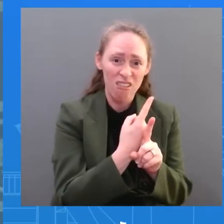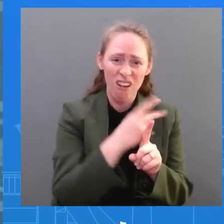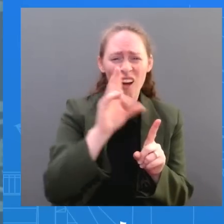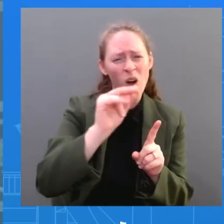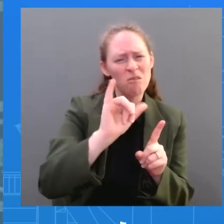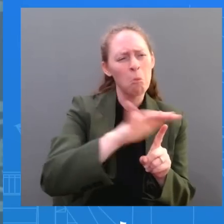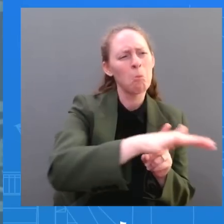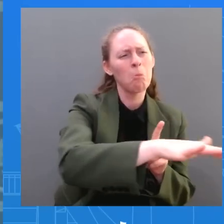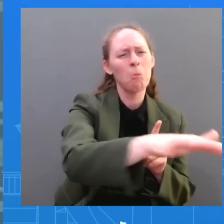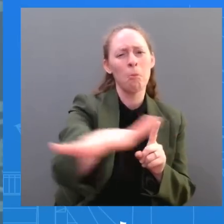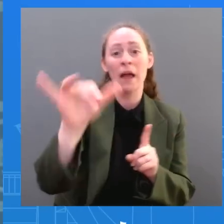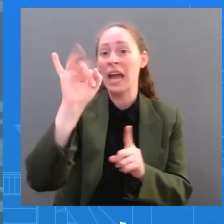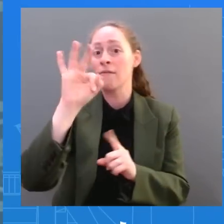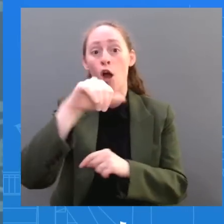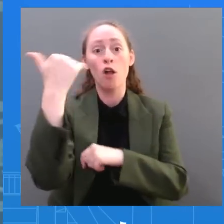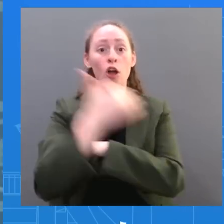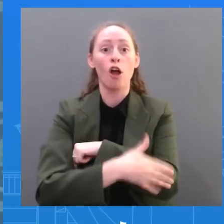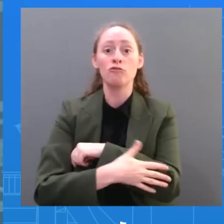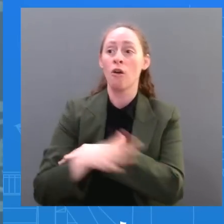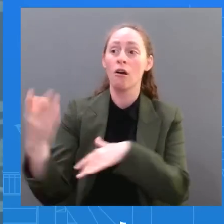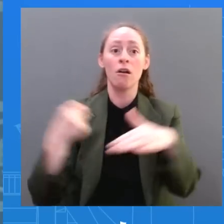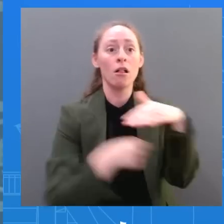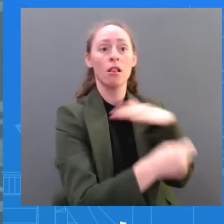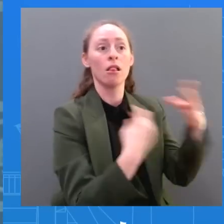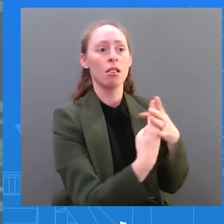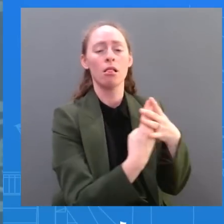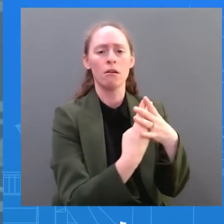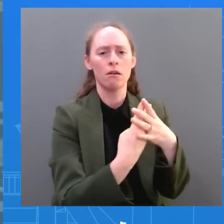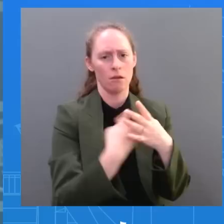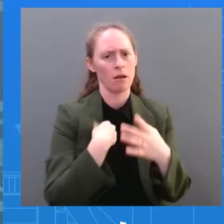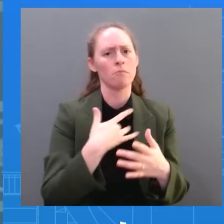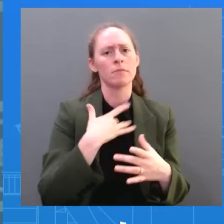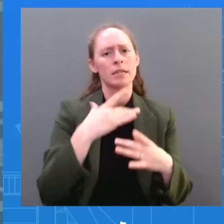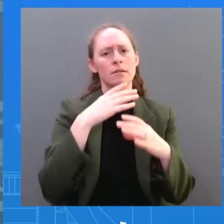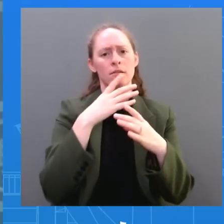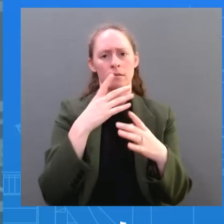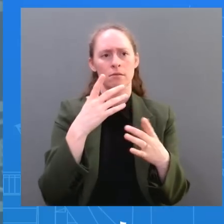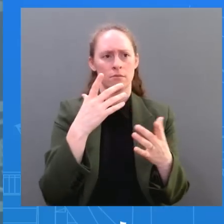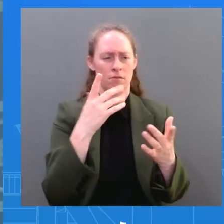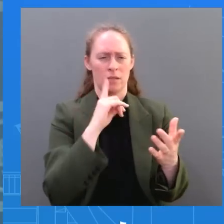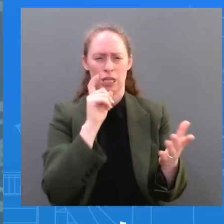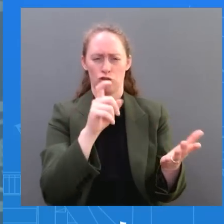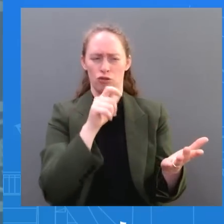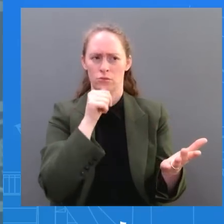abroad who are wrongfully detained. It is important to the President to bring them home safely,